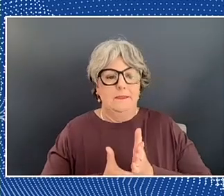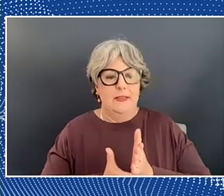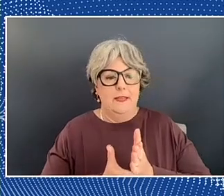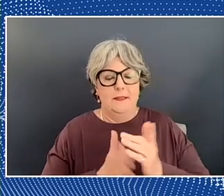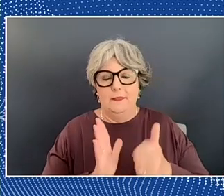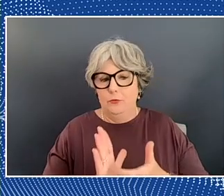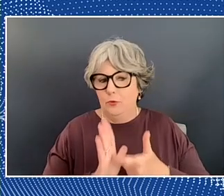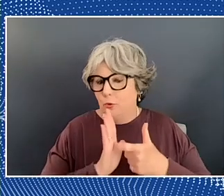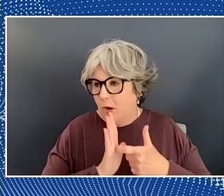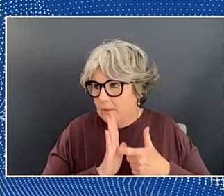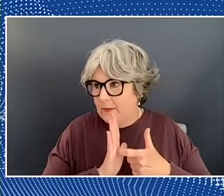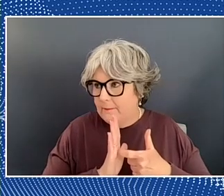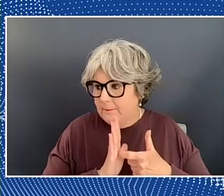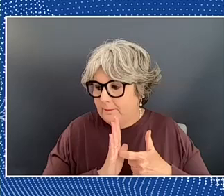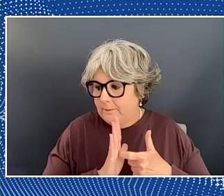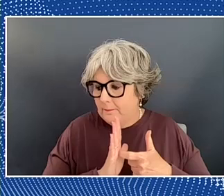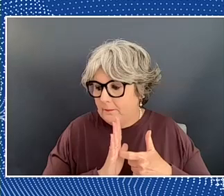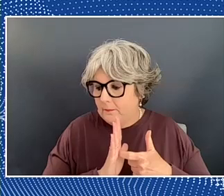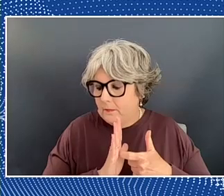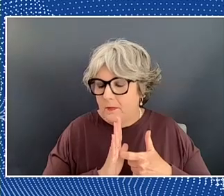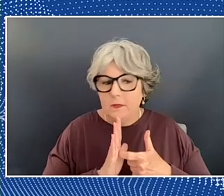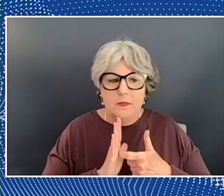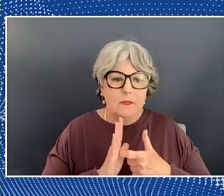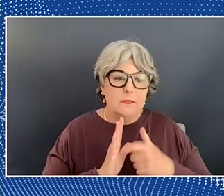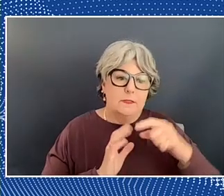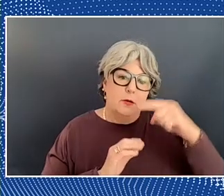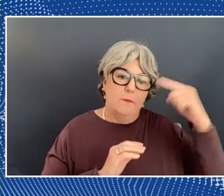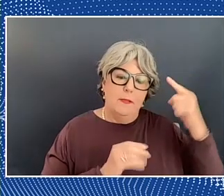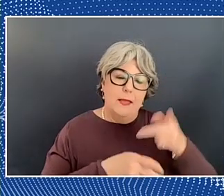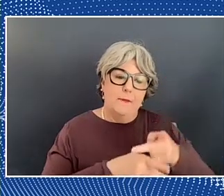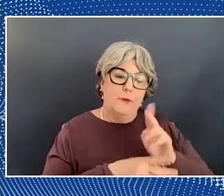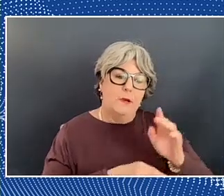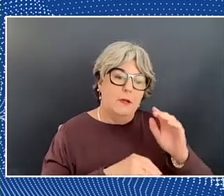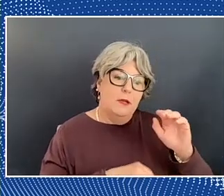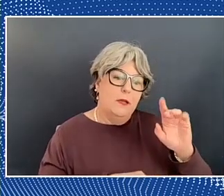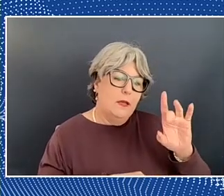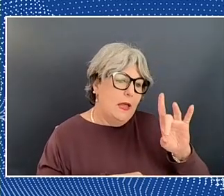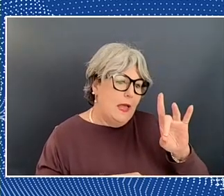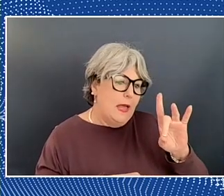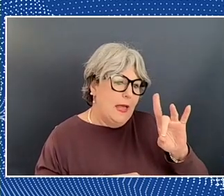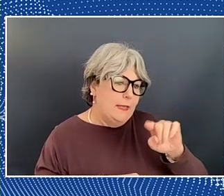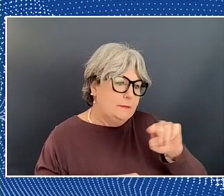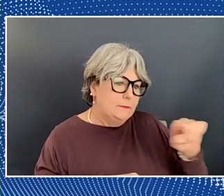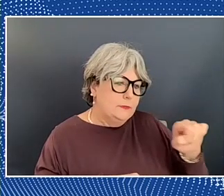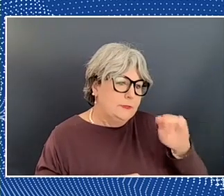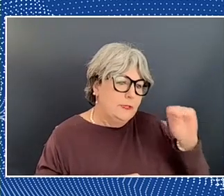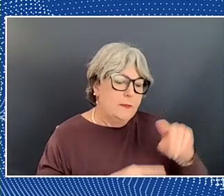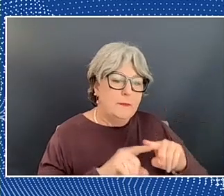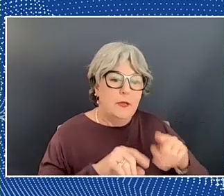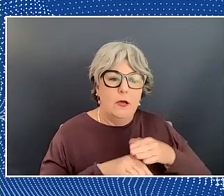And so Black borrowers make up under 8% of those with no debt, but over a quarter of